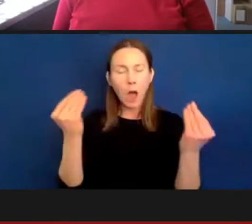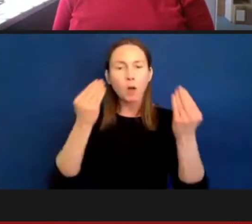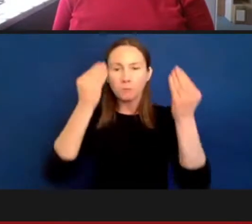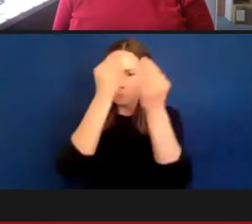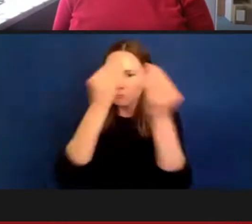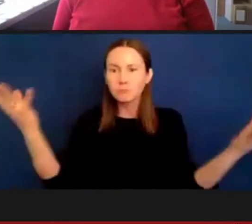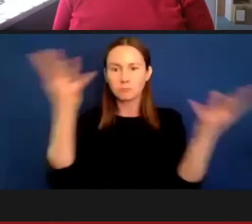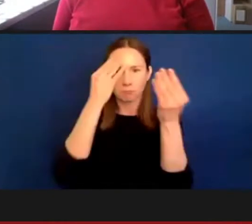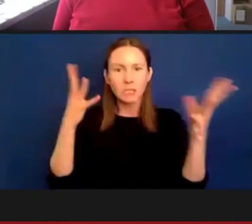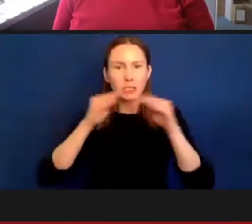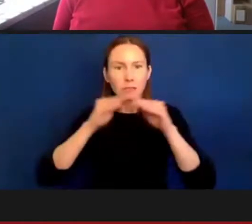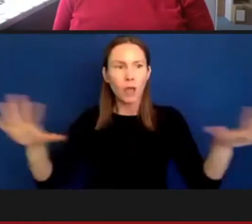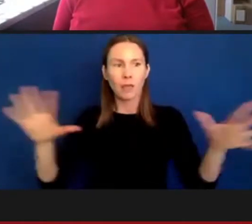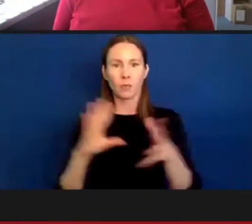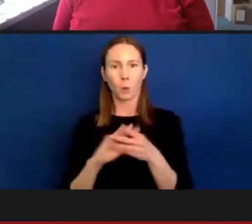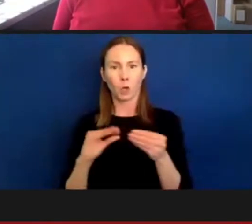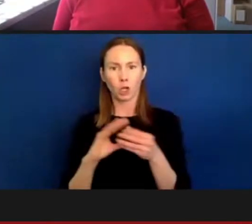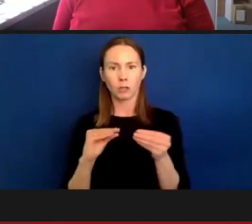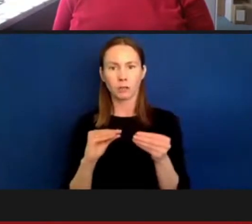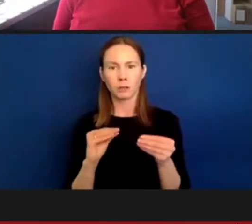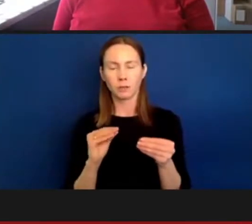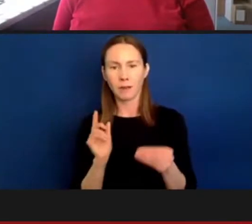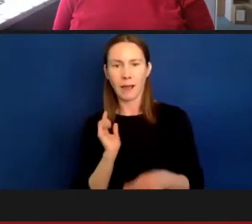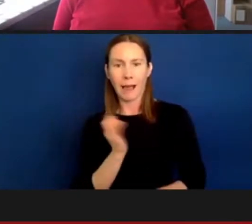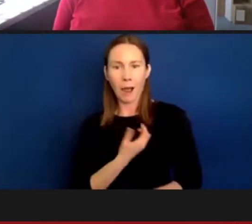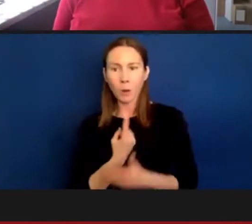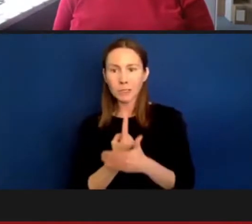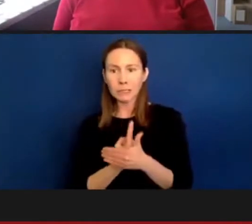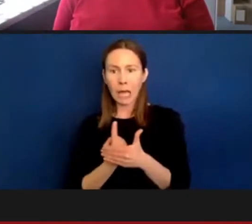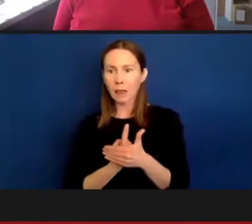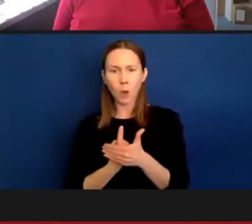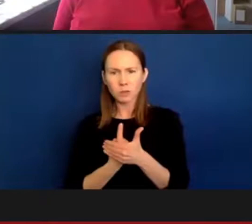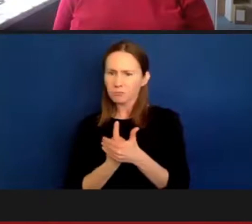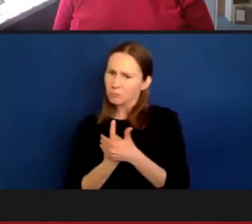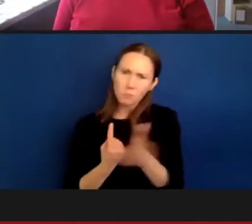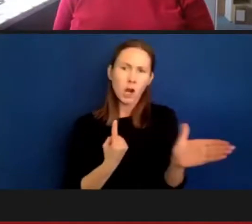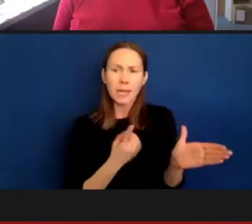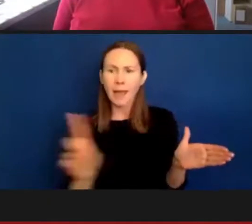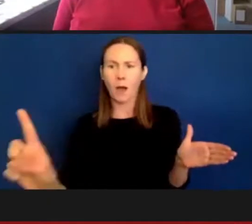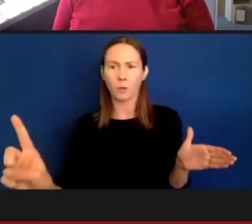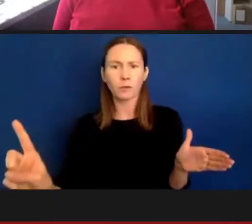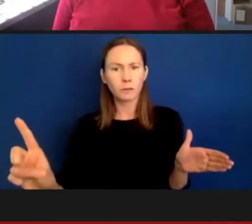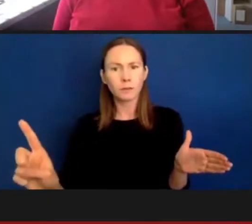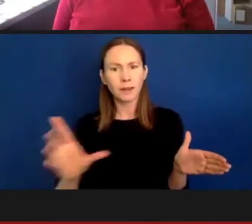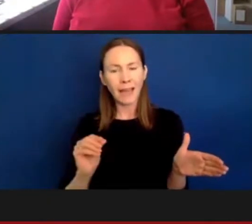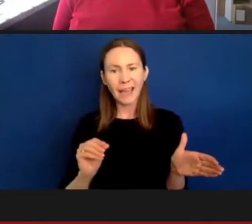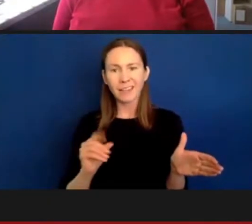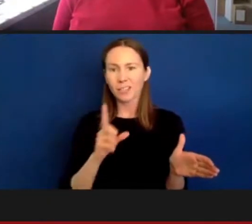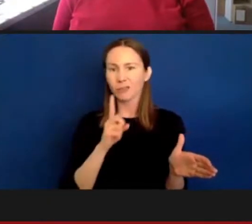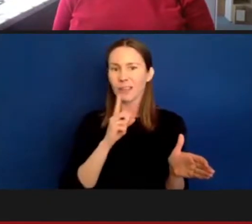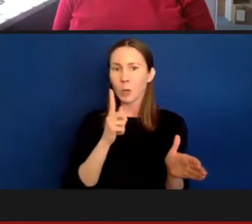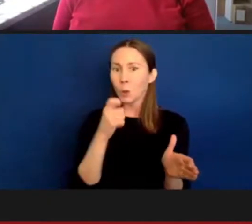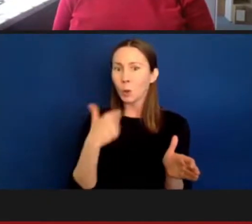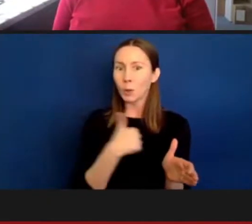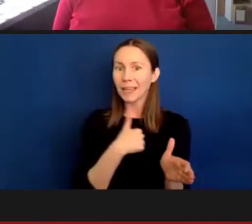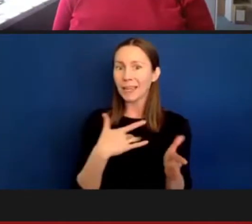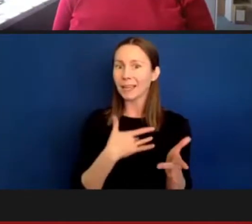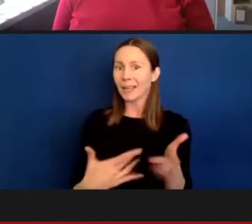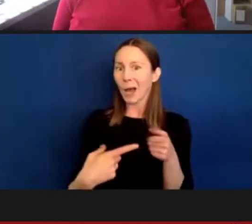And again, break out of our silos and reach across the aisle to engage in these important